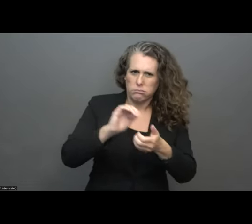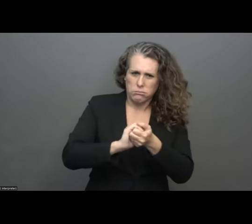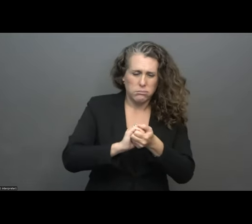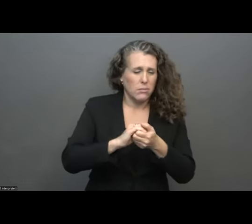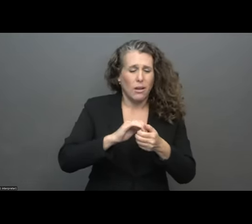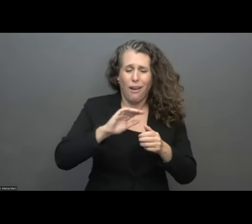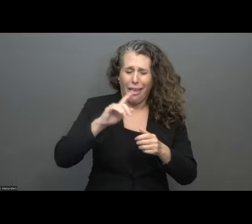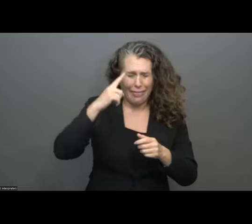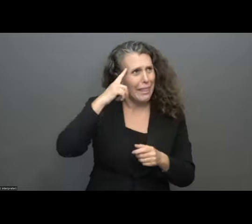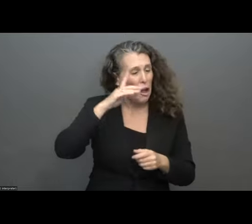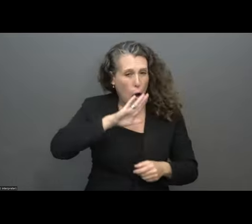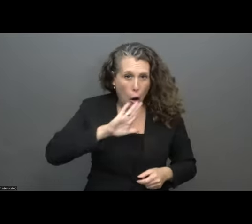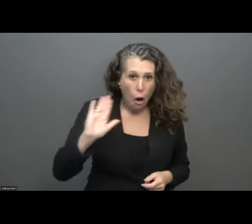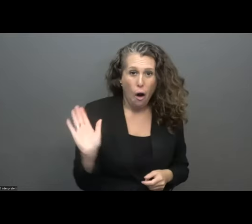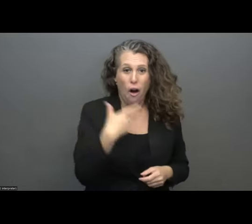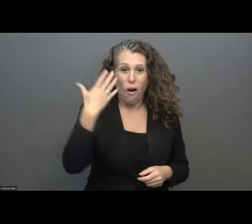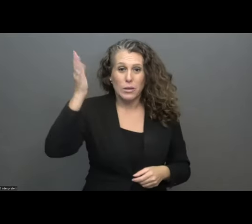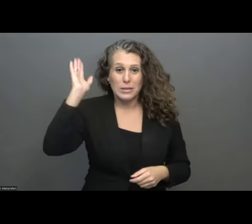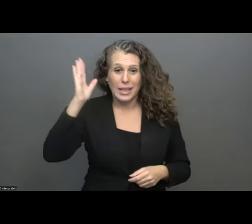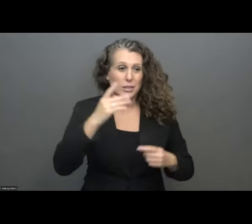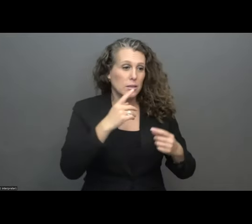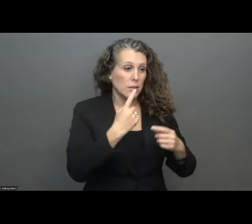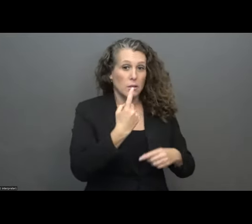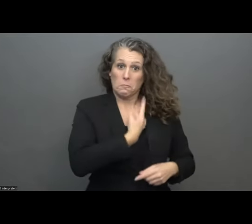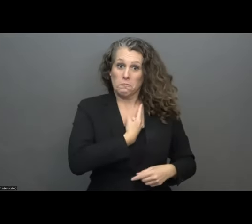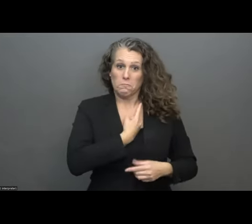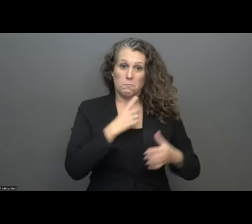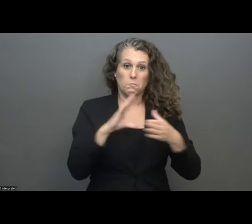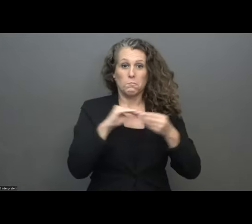to some organization or some companies that the presenters the speakers were working